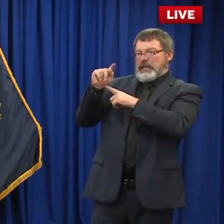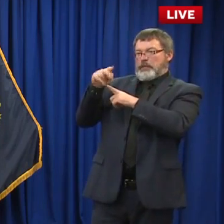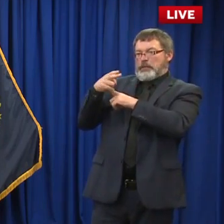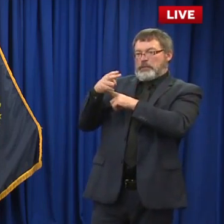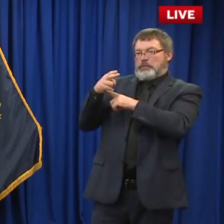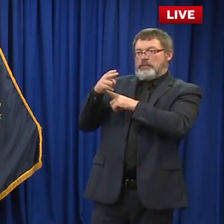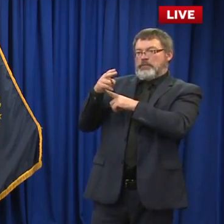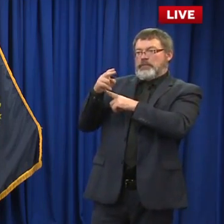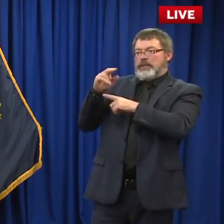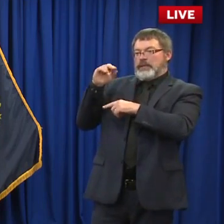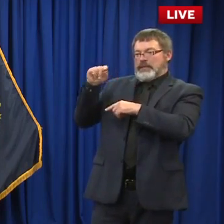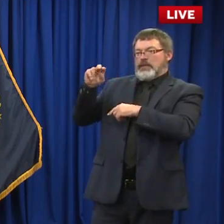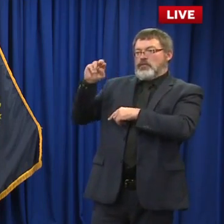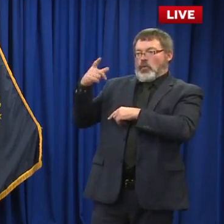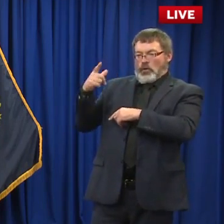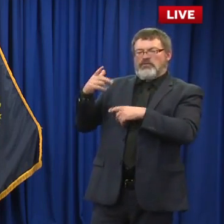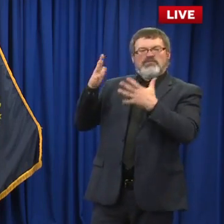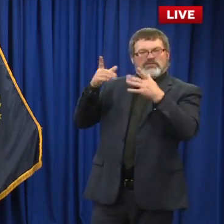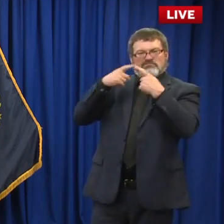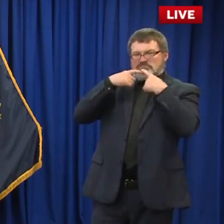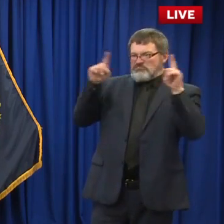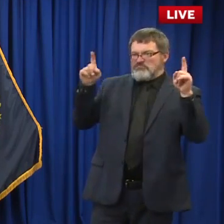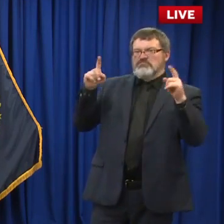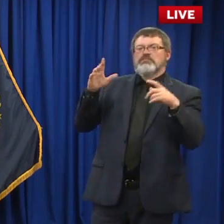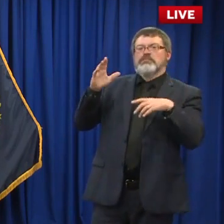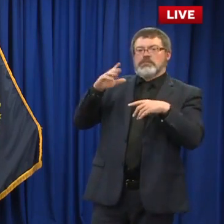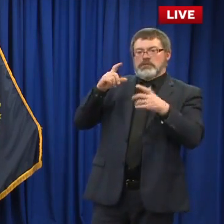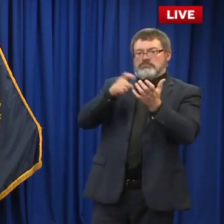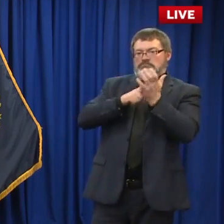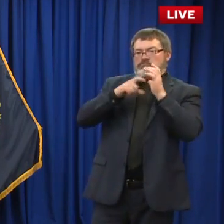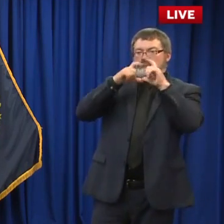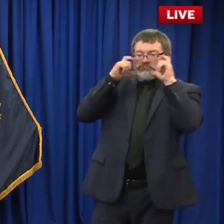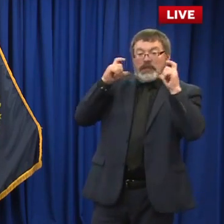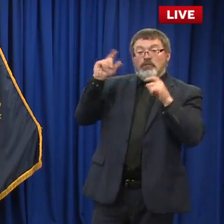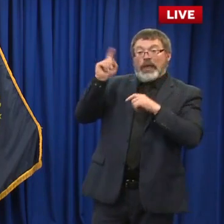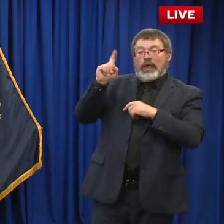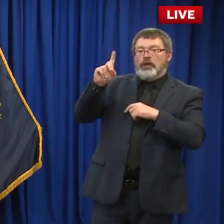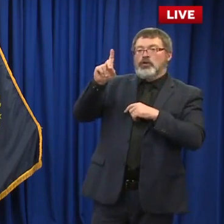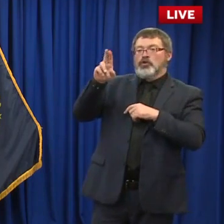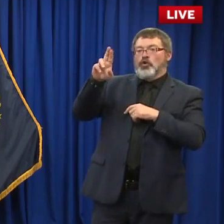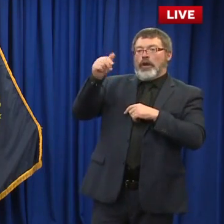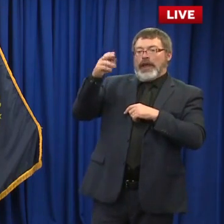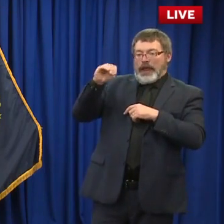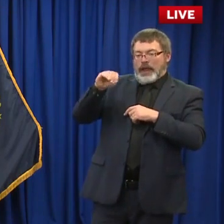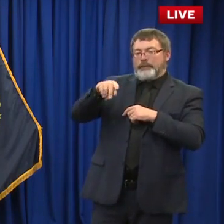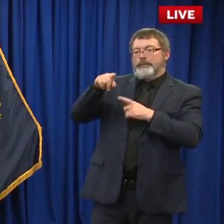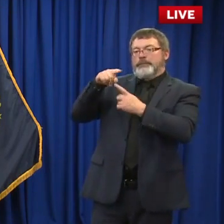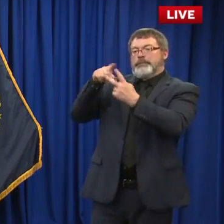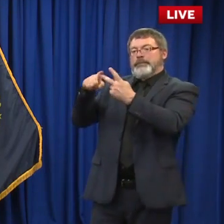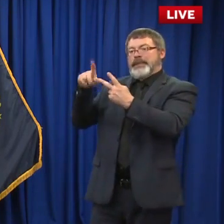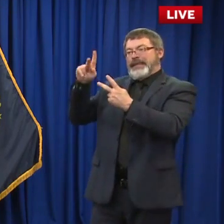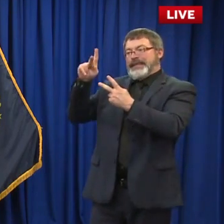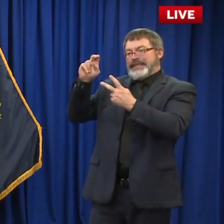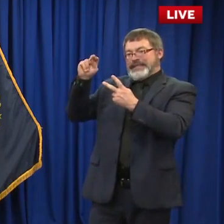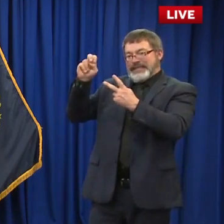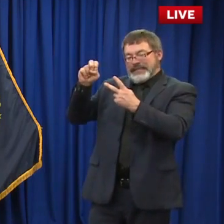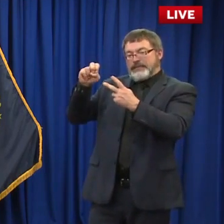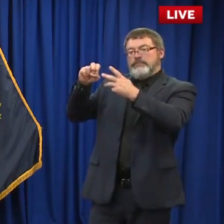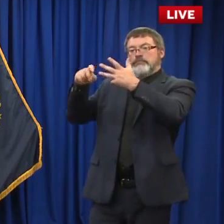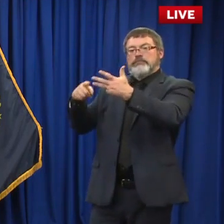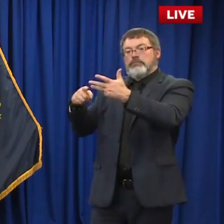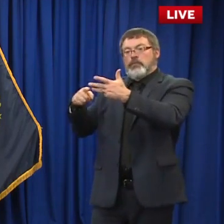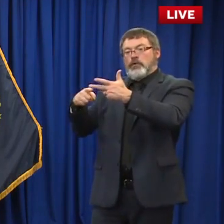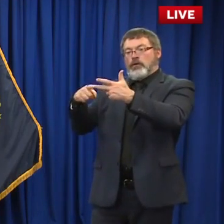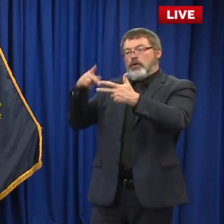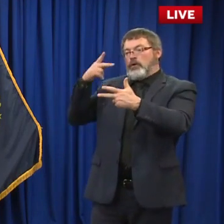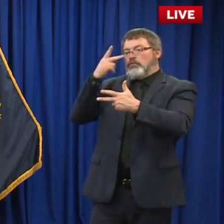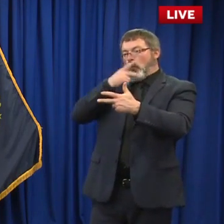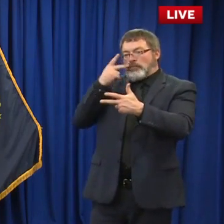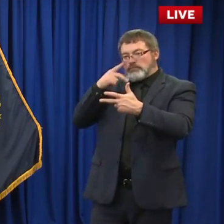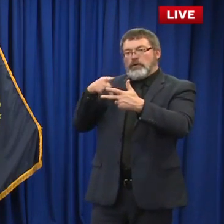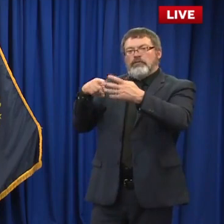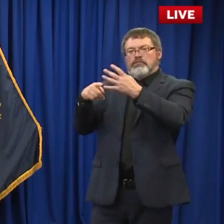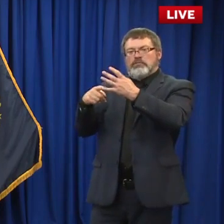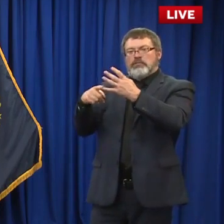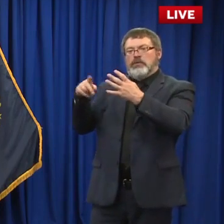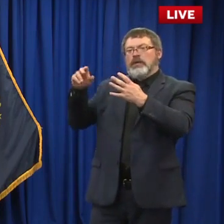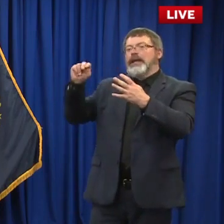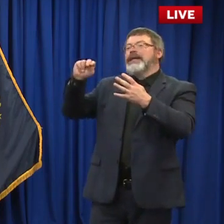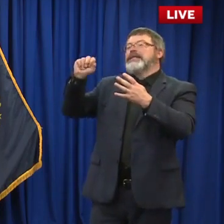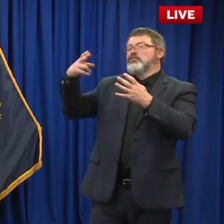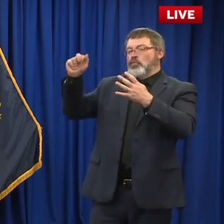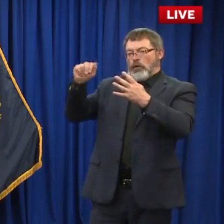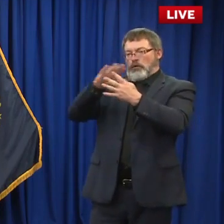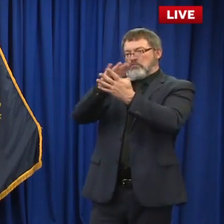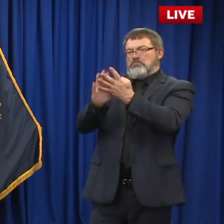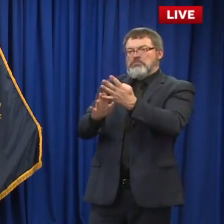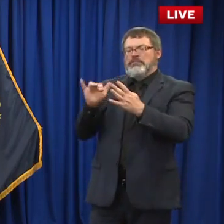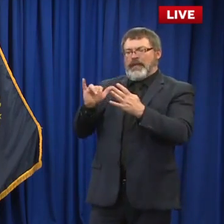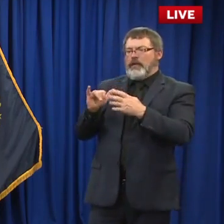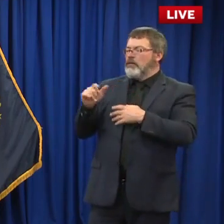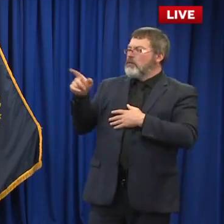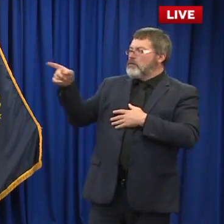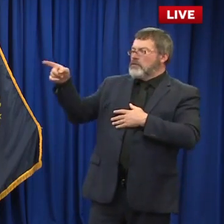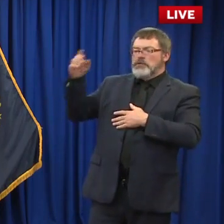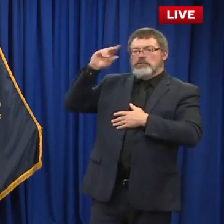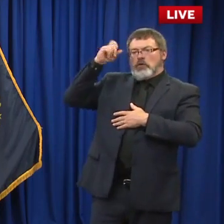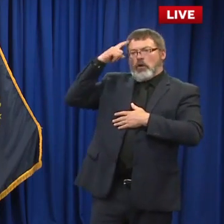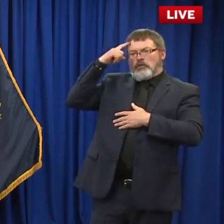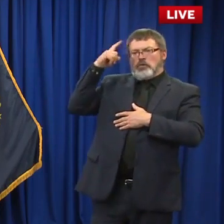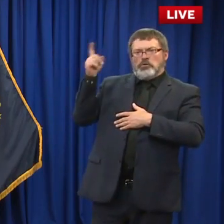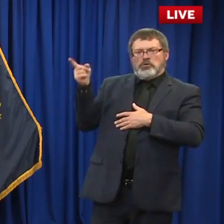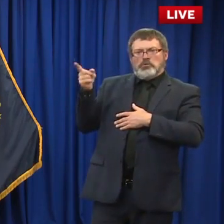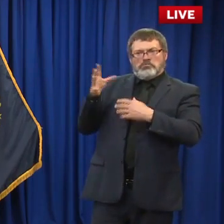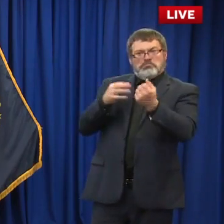ABOUT THE PLYMOUTH IS CONSIDERING A MANDATORY MASK, DURHAM, KEENE, PORT MOUTH HAND AND -- AND NASHUA AND I THINK NASHUA ALREADY HAS ONE.